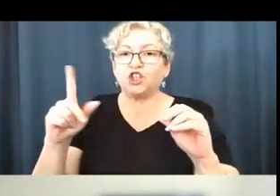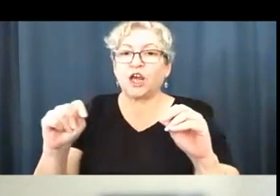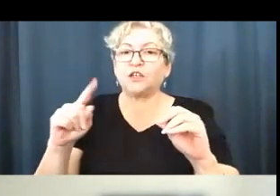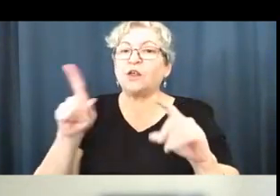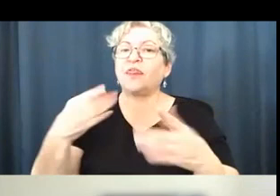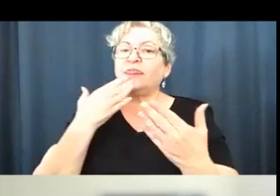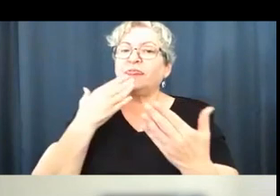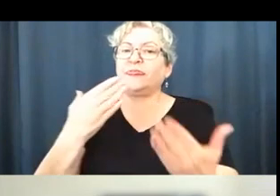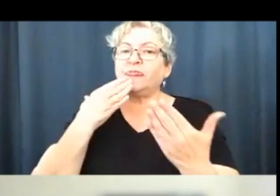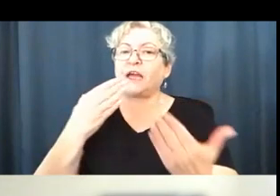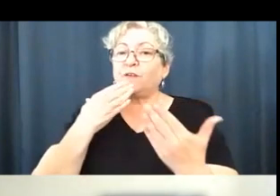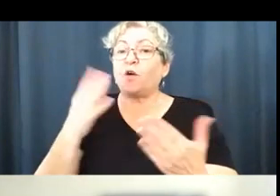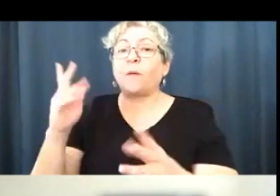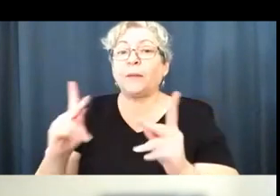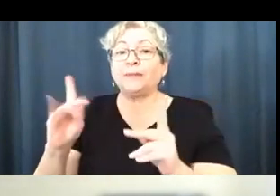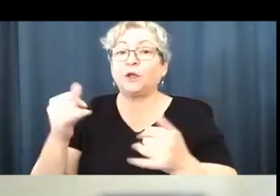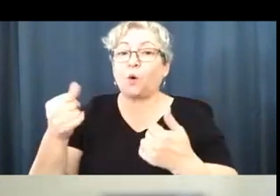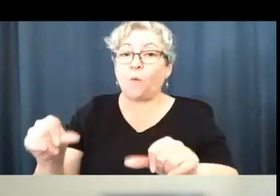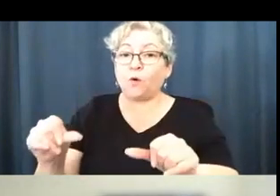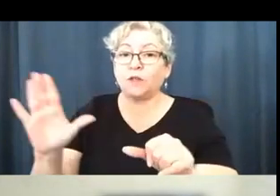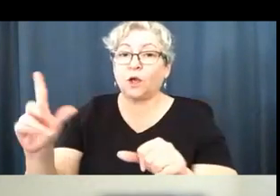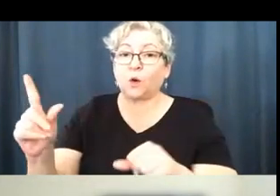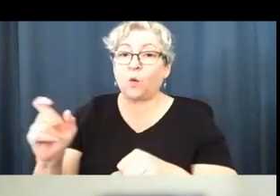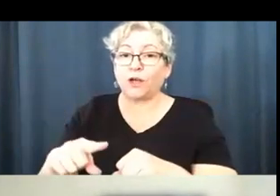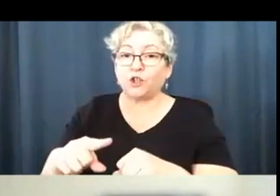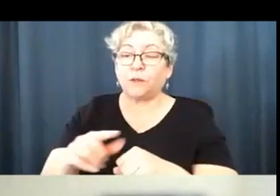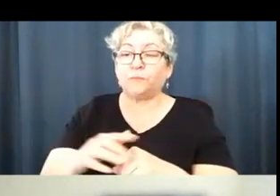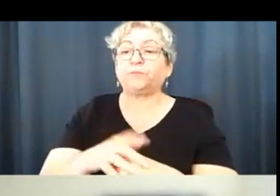for those that did post the question and you answered it.